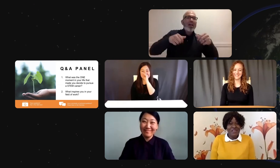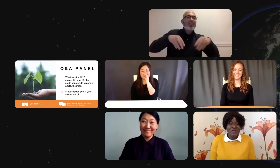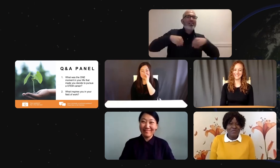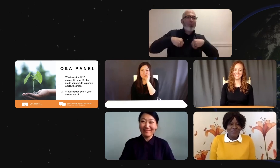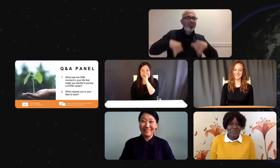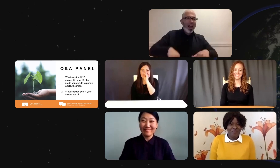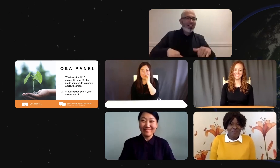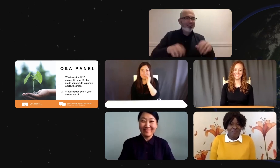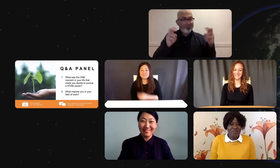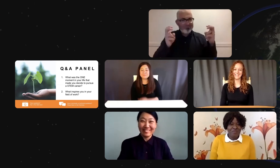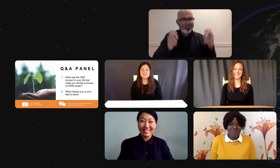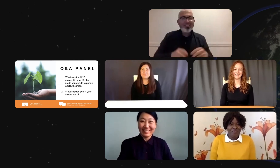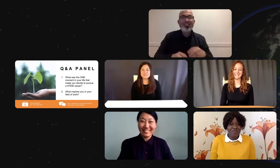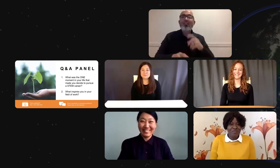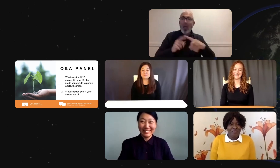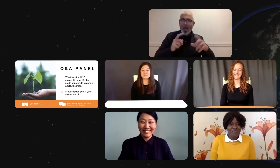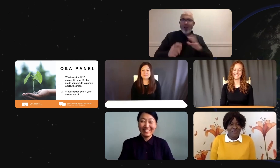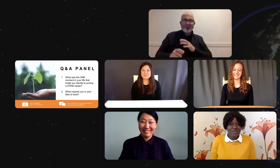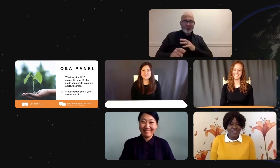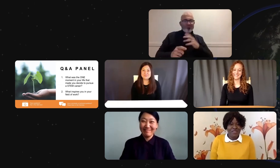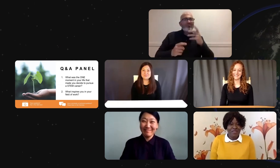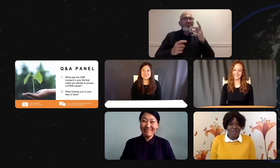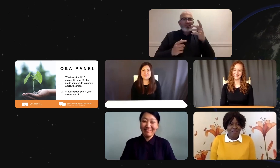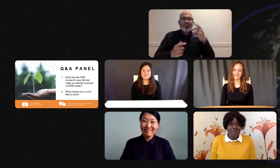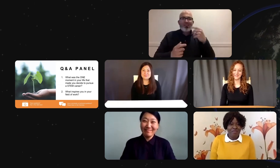Okay, we'll accept that!